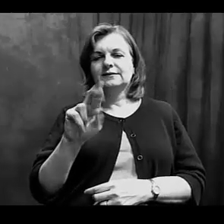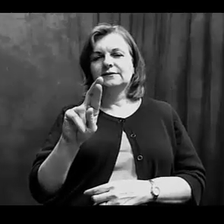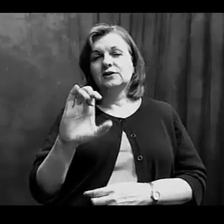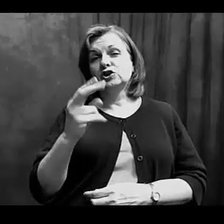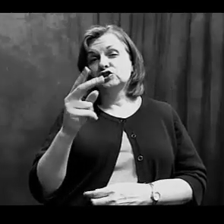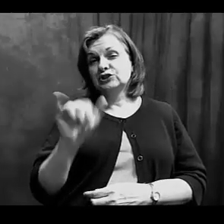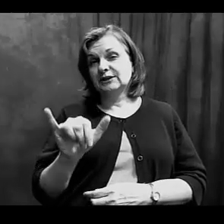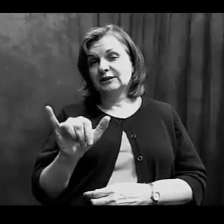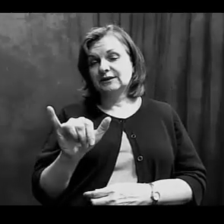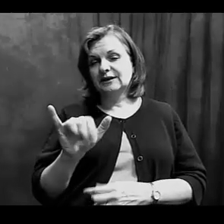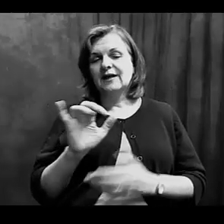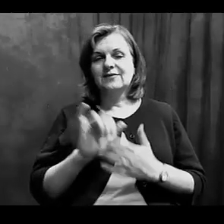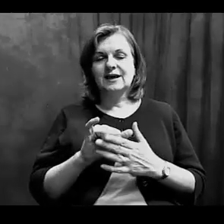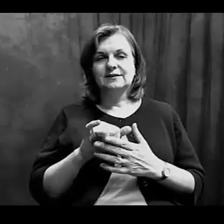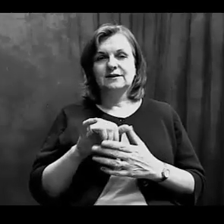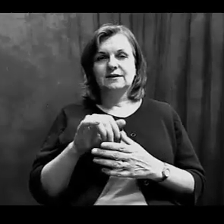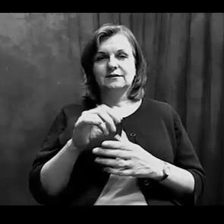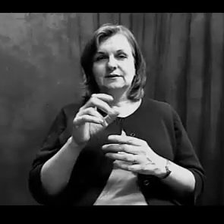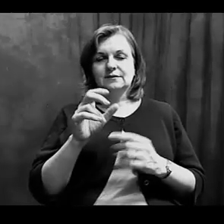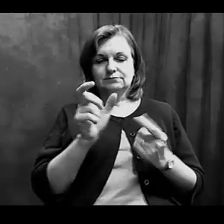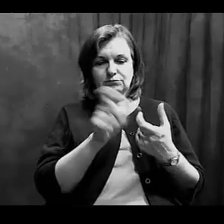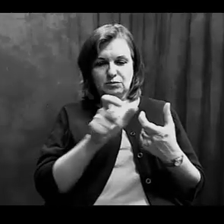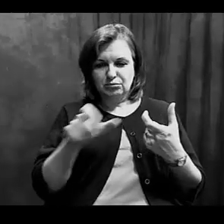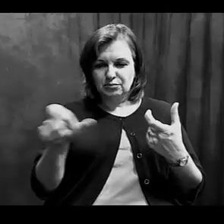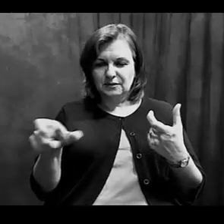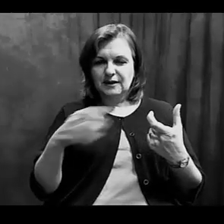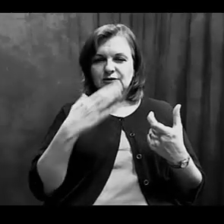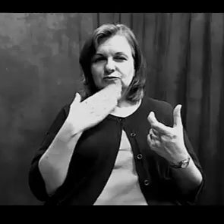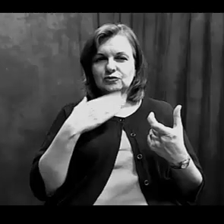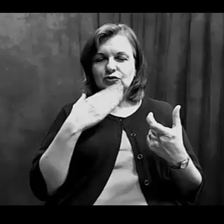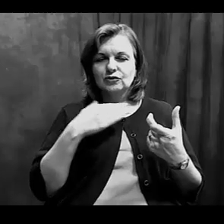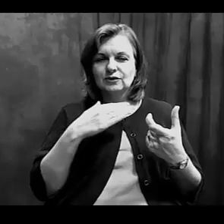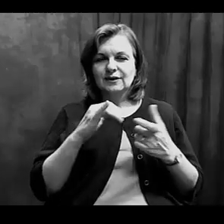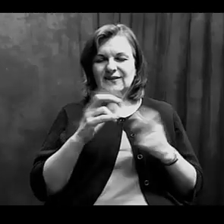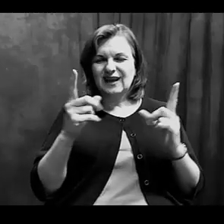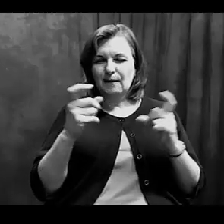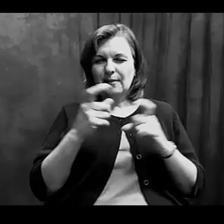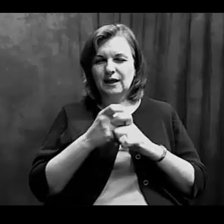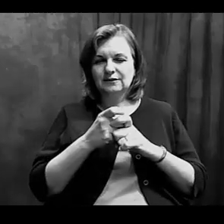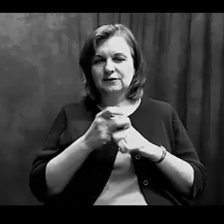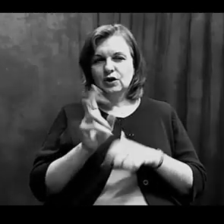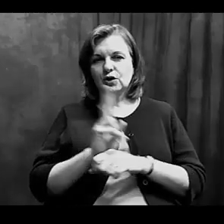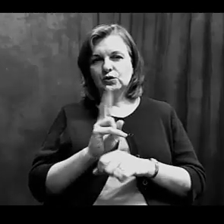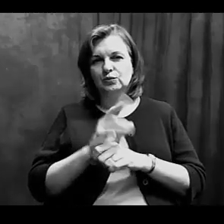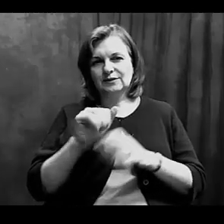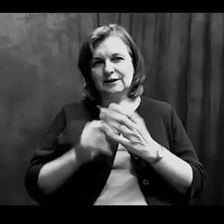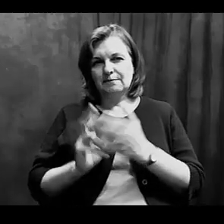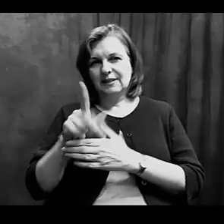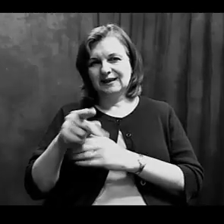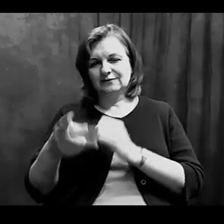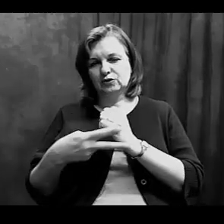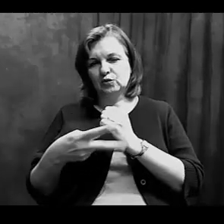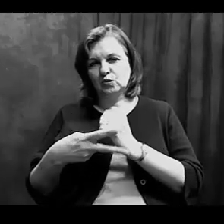that's what we mean it literally is a polysaccharide -- a sugar -- complex for storage in plants